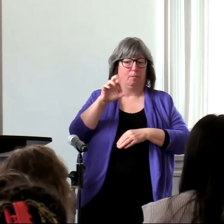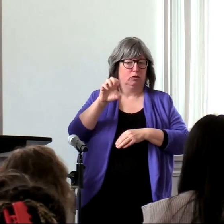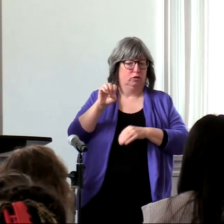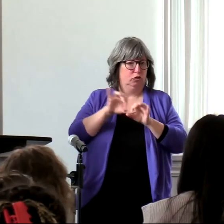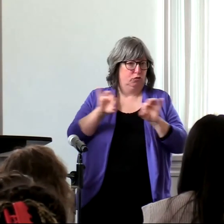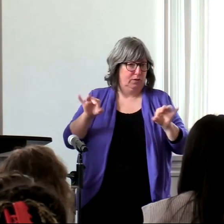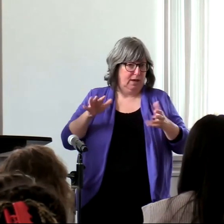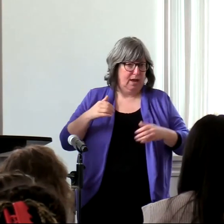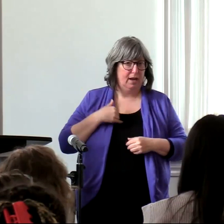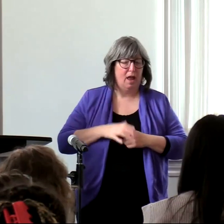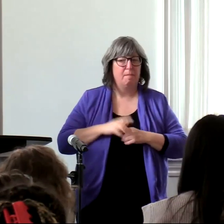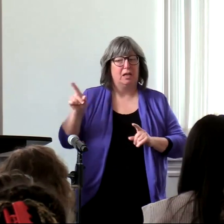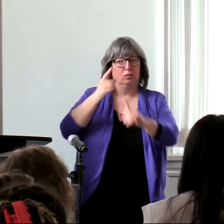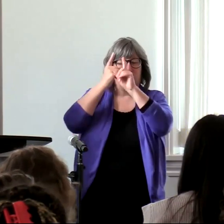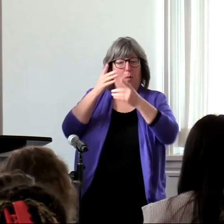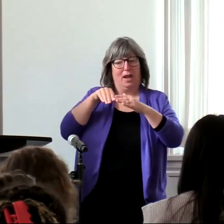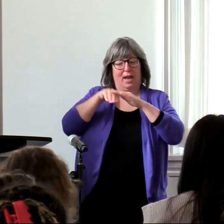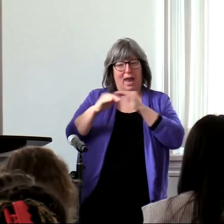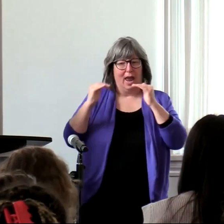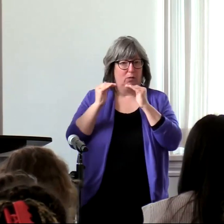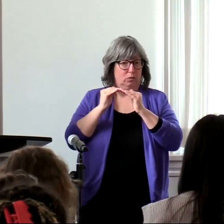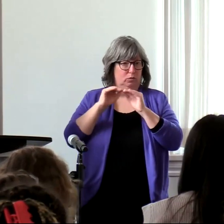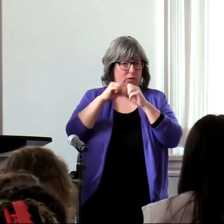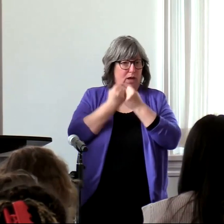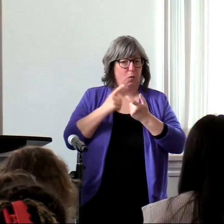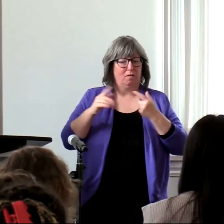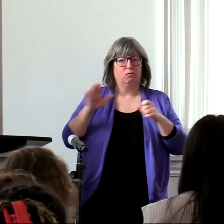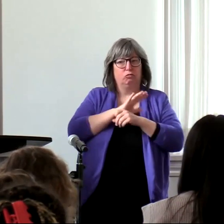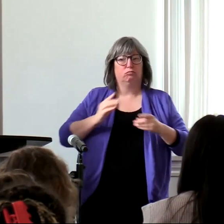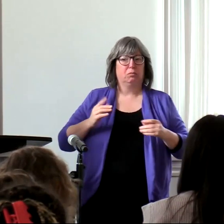for an equitable society and a need born of his own desire for a full life.